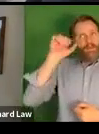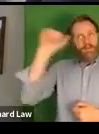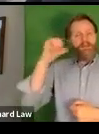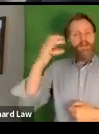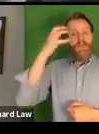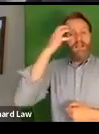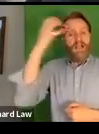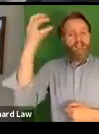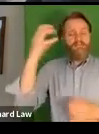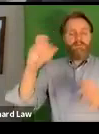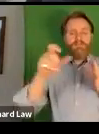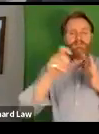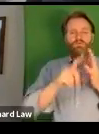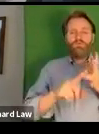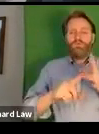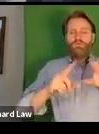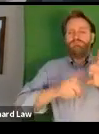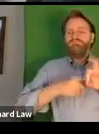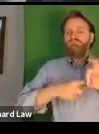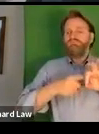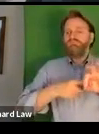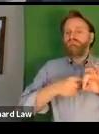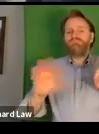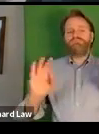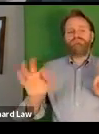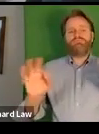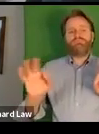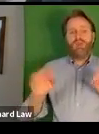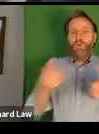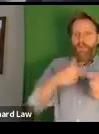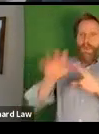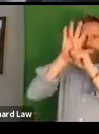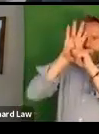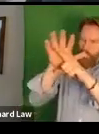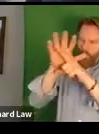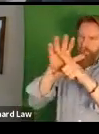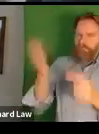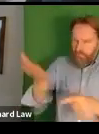unless they can be forced to do more and that's where our campaign will now